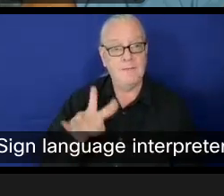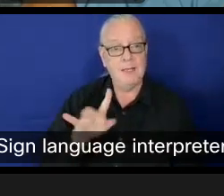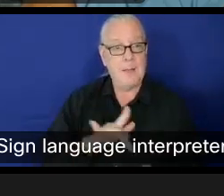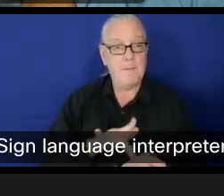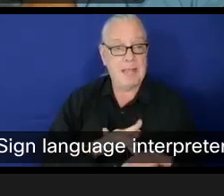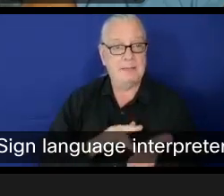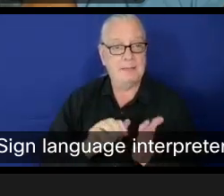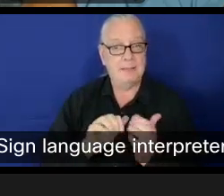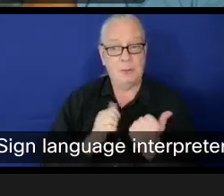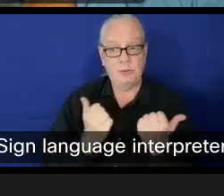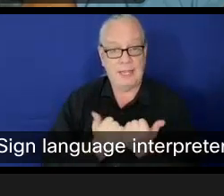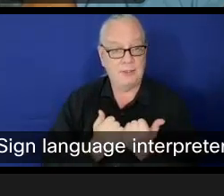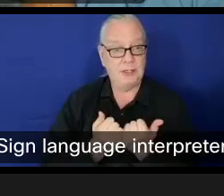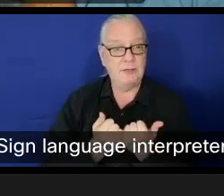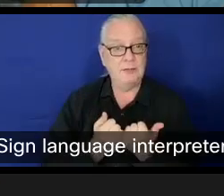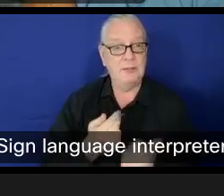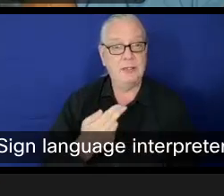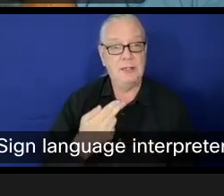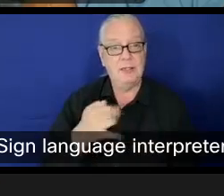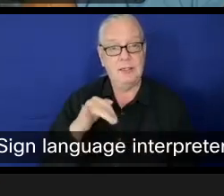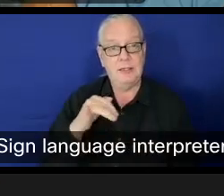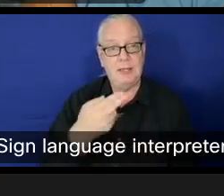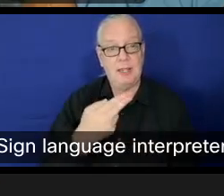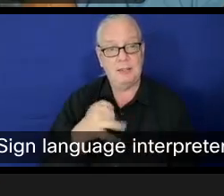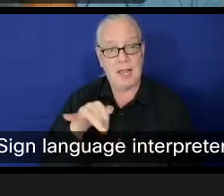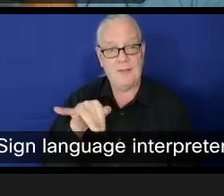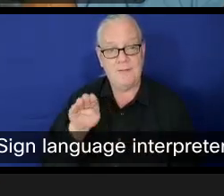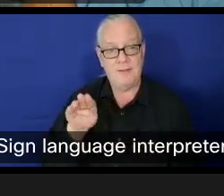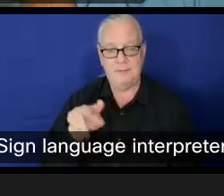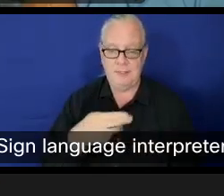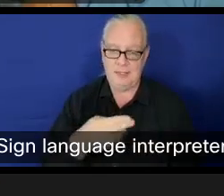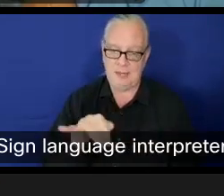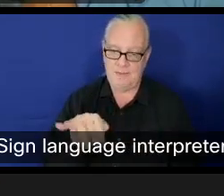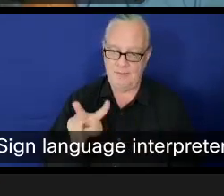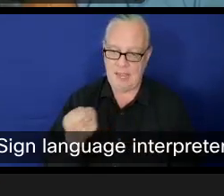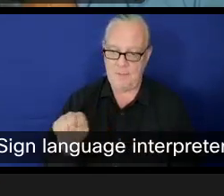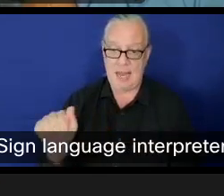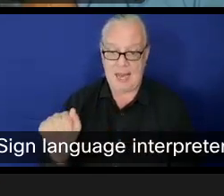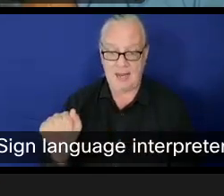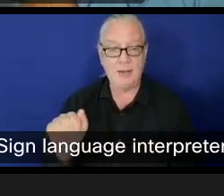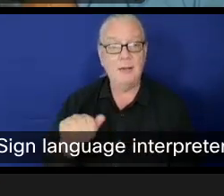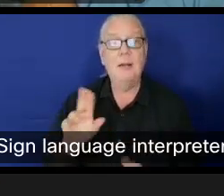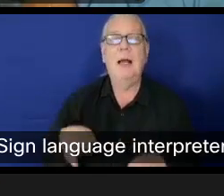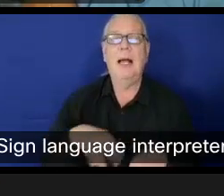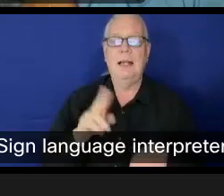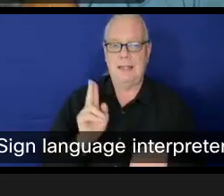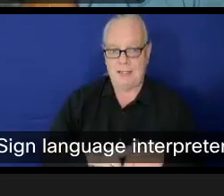association also known as HIVMA is a national HIV and aging